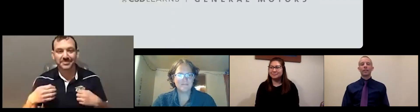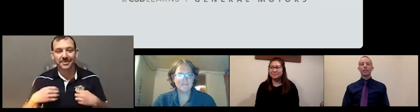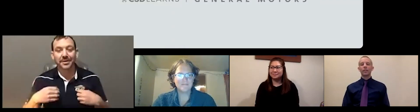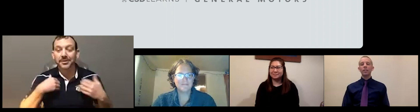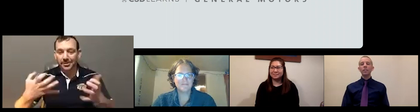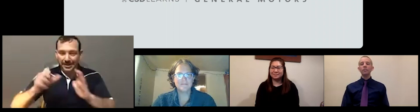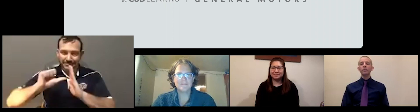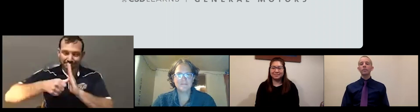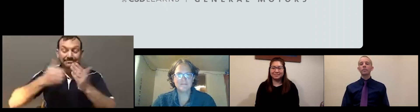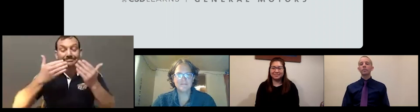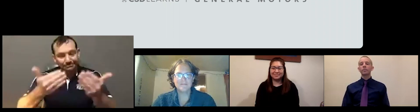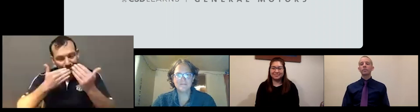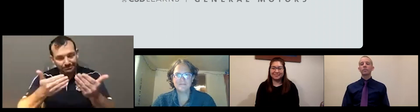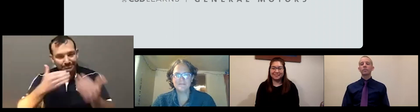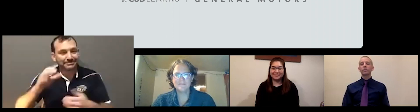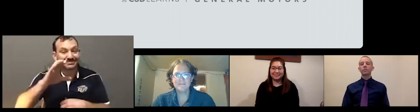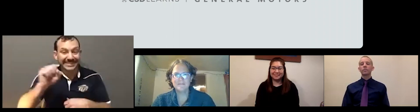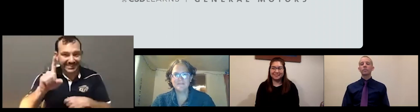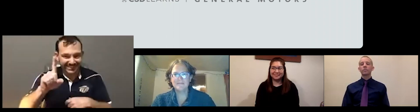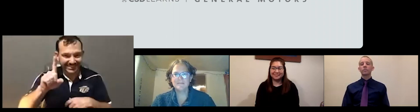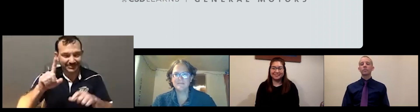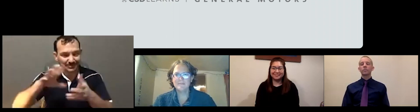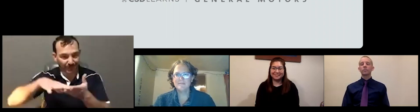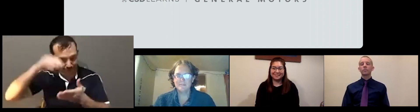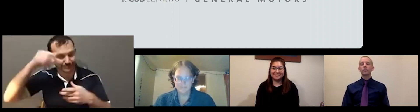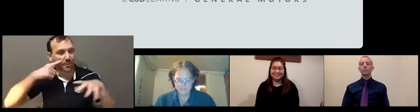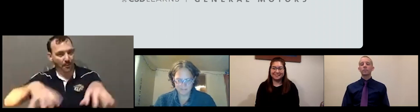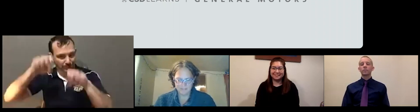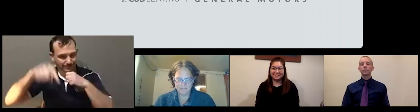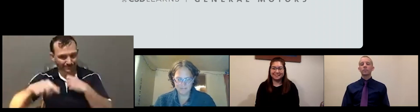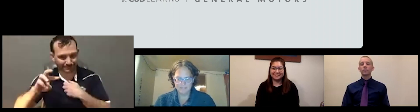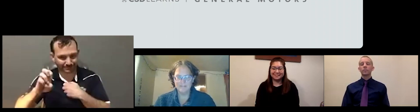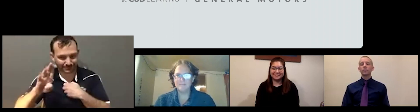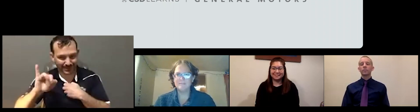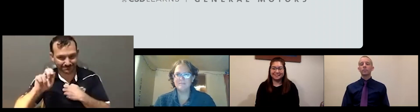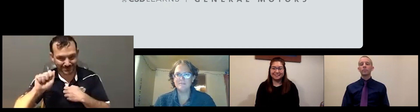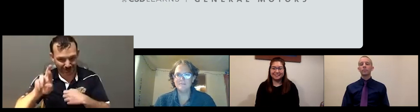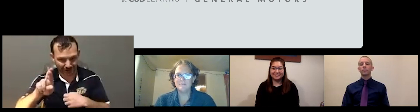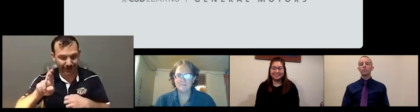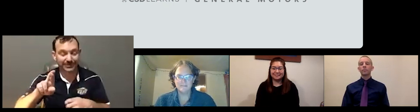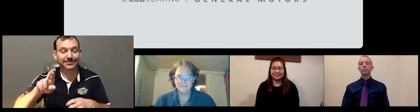I want to thank CSD Learns for hosting this webinar,